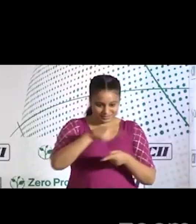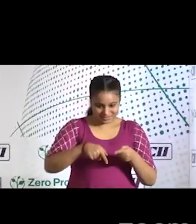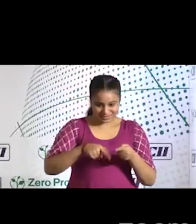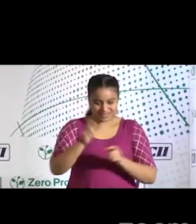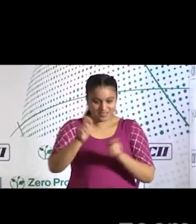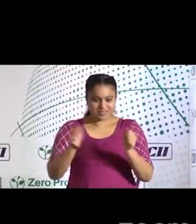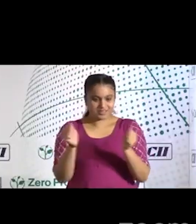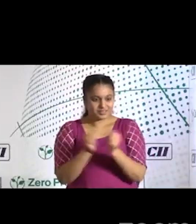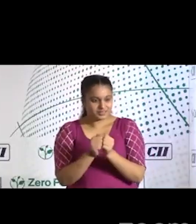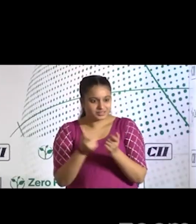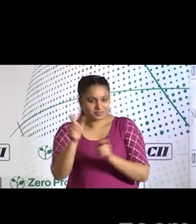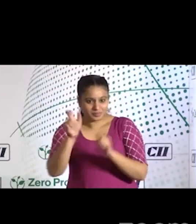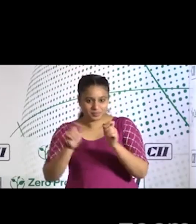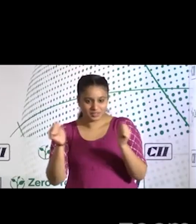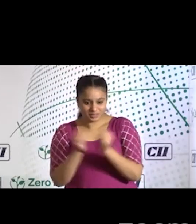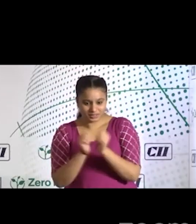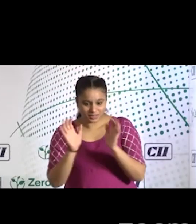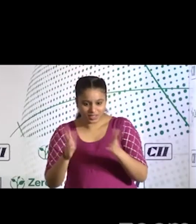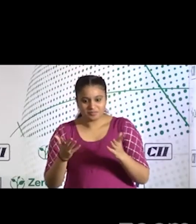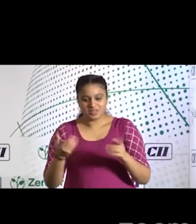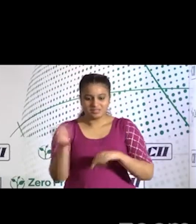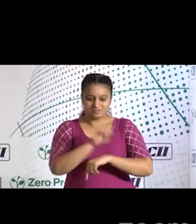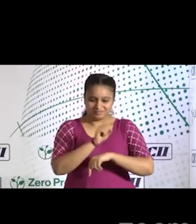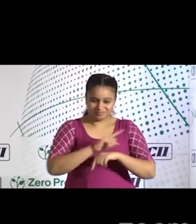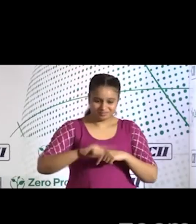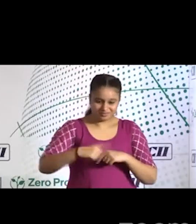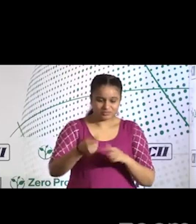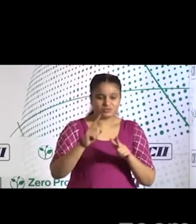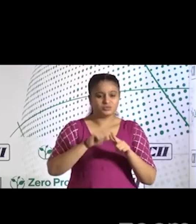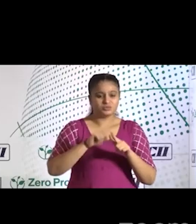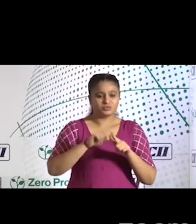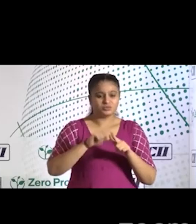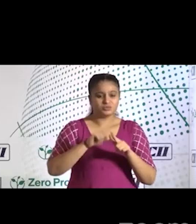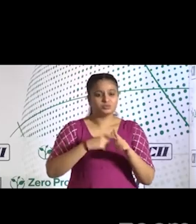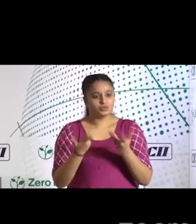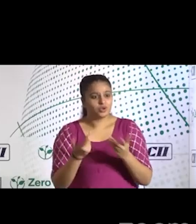in terms of their day to day job, in terms of their career mentoring,